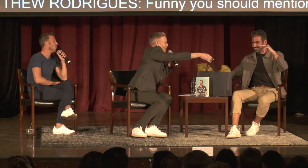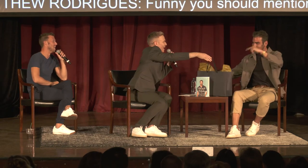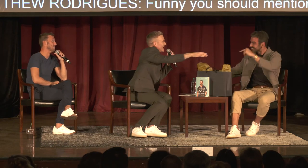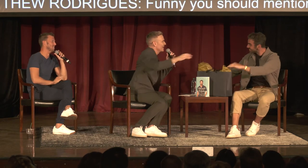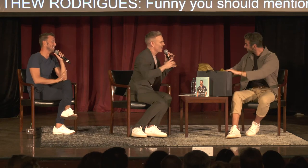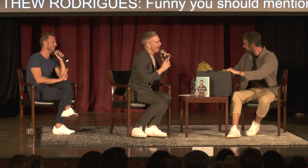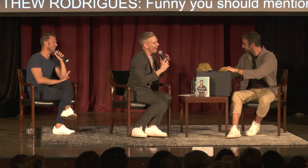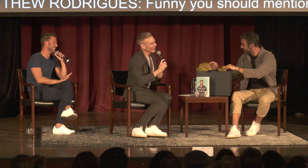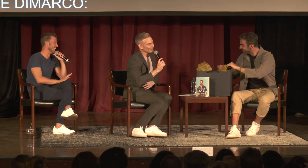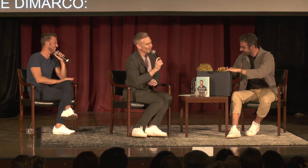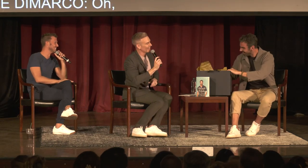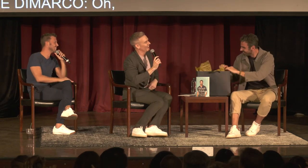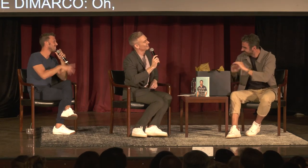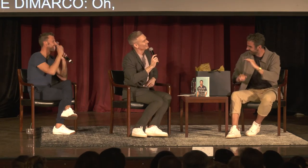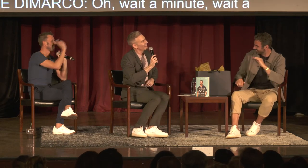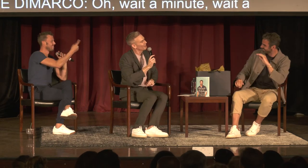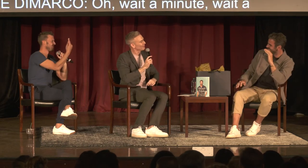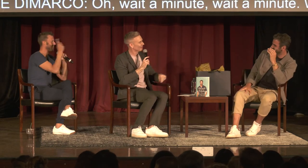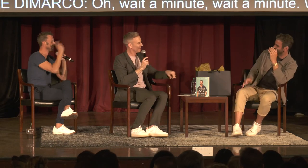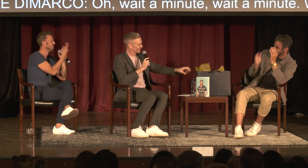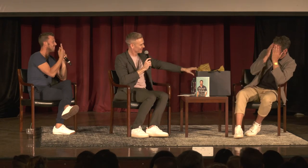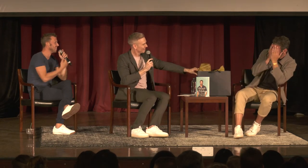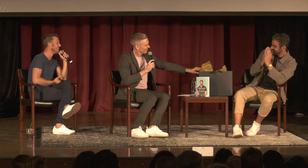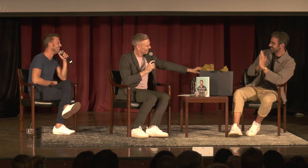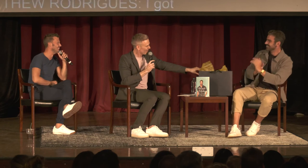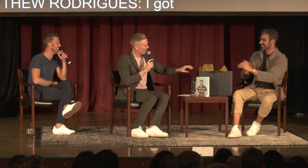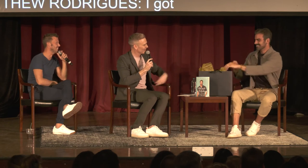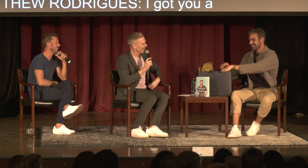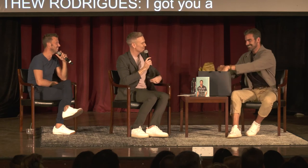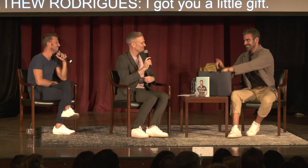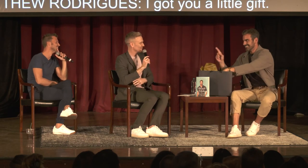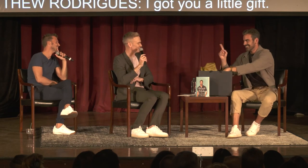Oh wait, wait, what is this? I got you a little gift. Open it up.